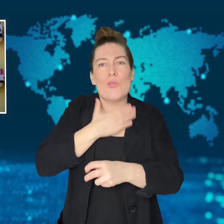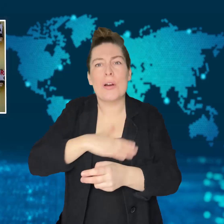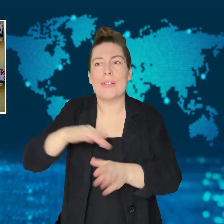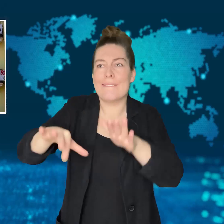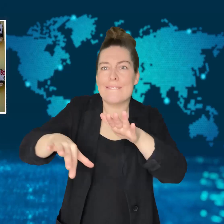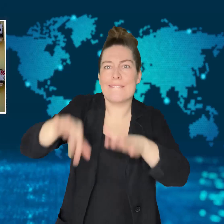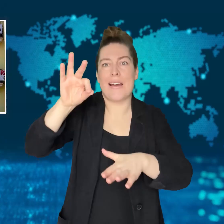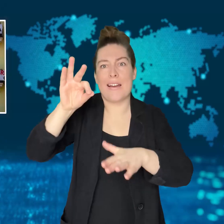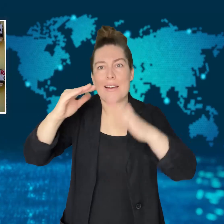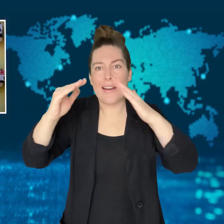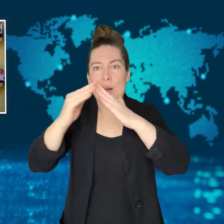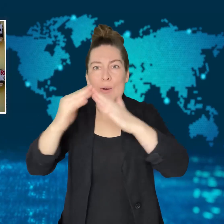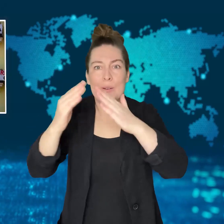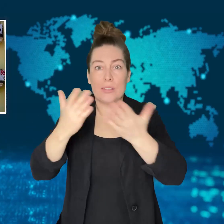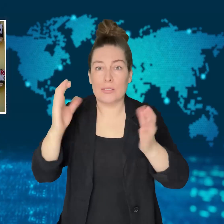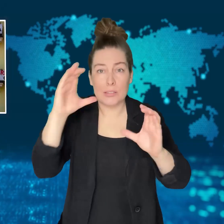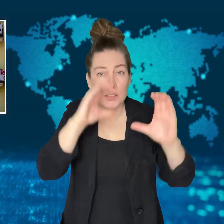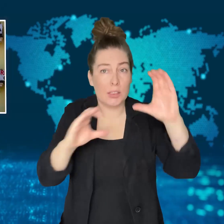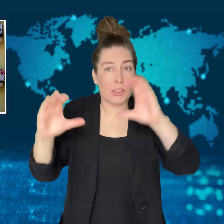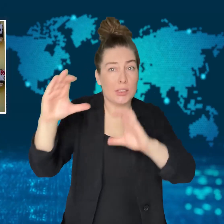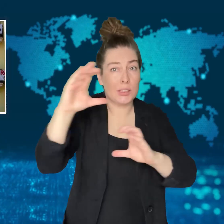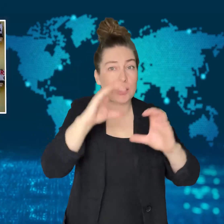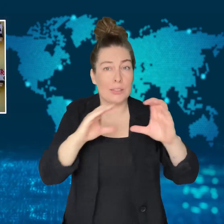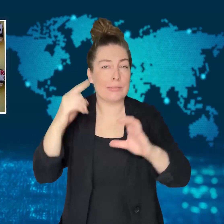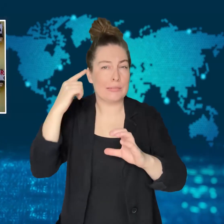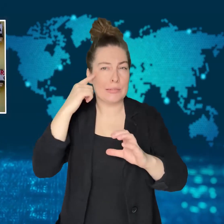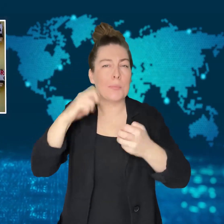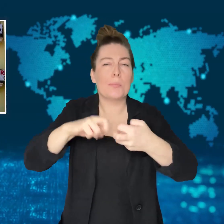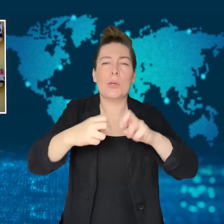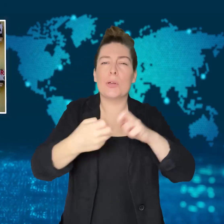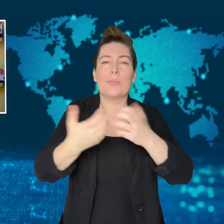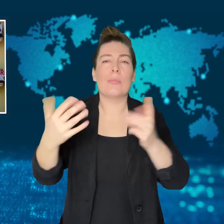Many of those buyers are not living